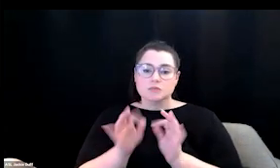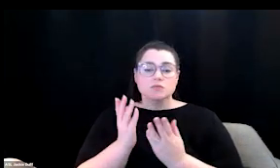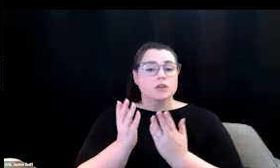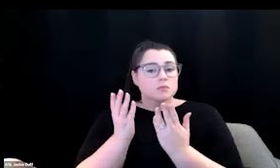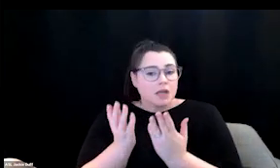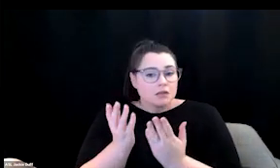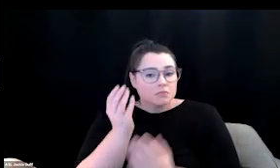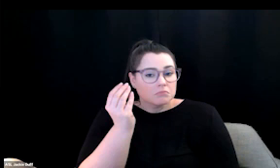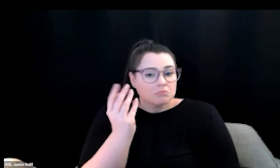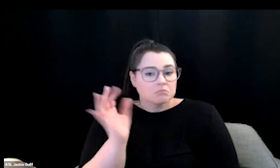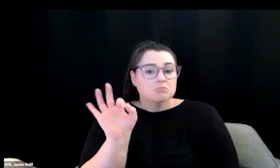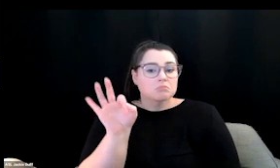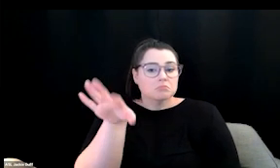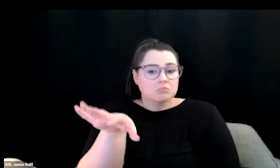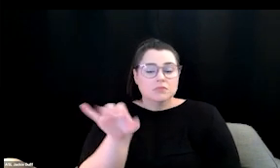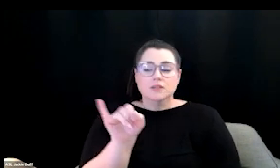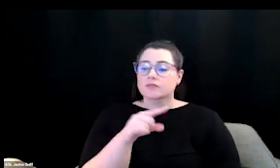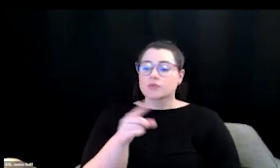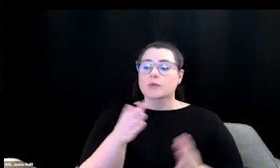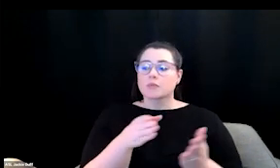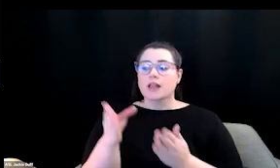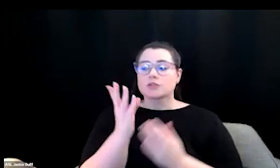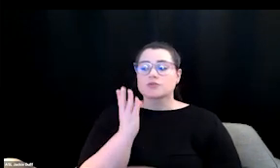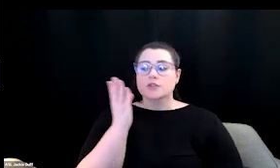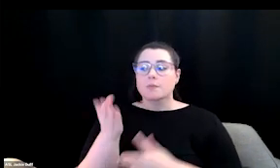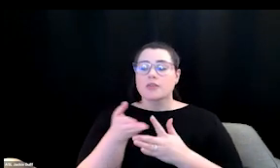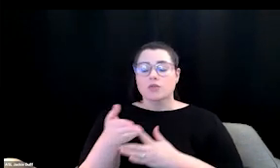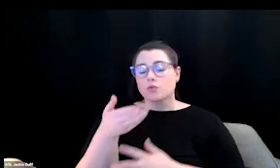If you are planning to submit your proposal through Grants.gov or any sort